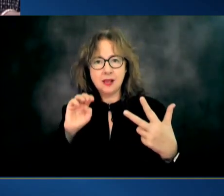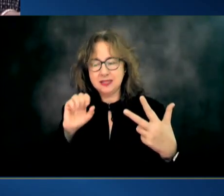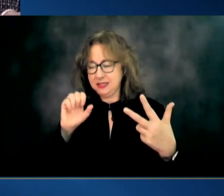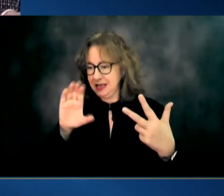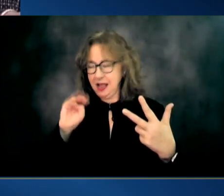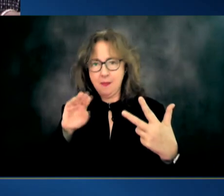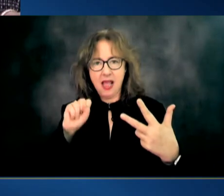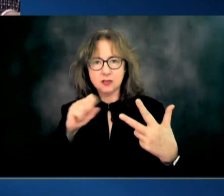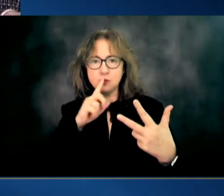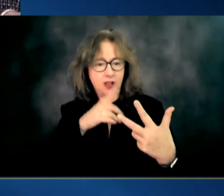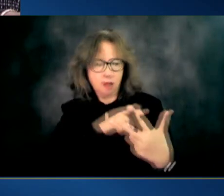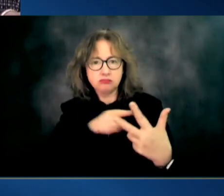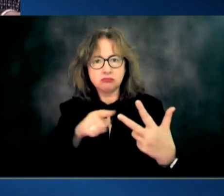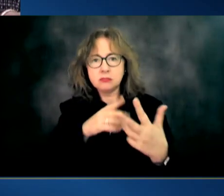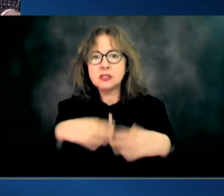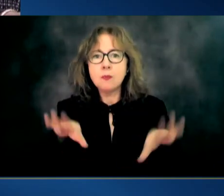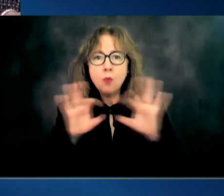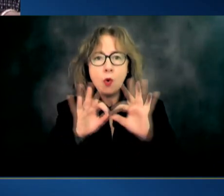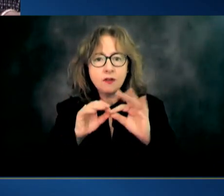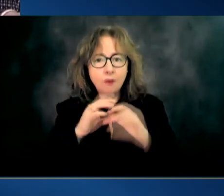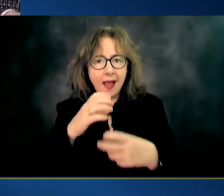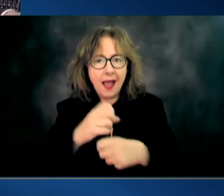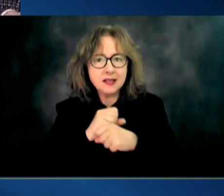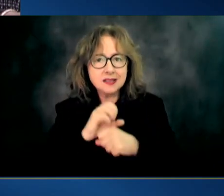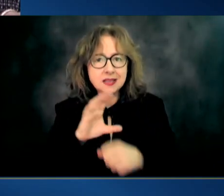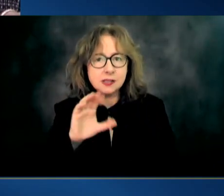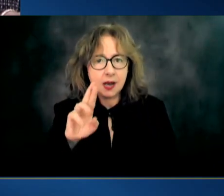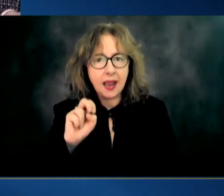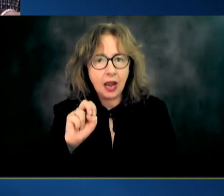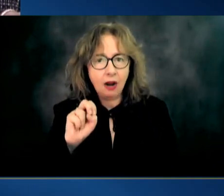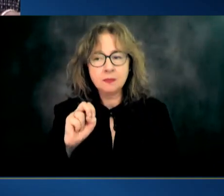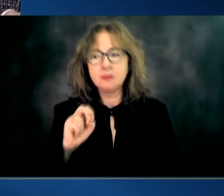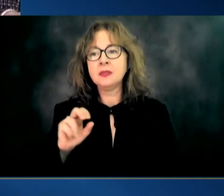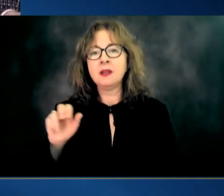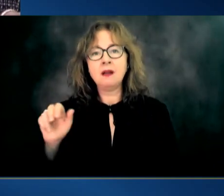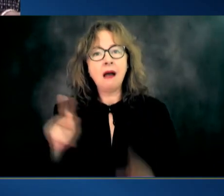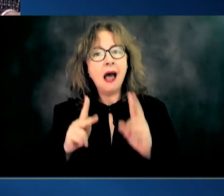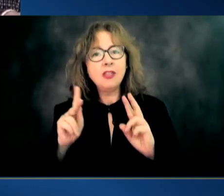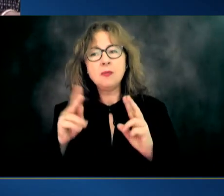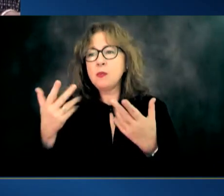And as others have reflected on today, and I certainly know from my experience caring